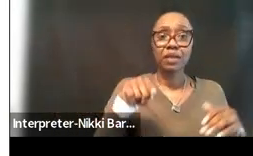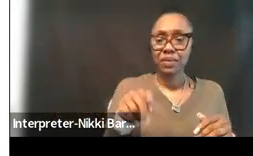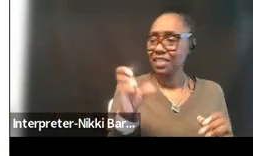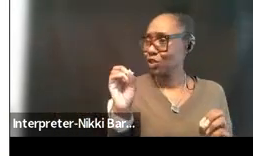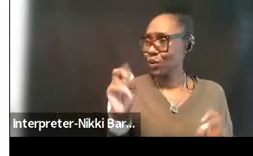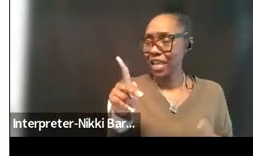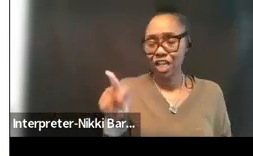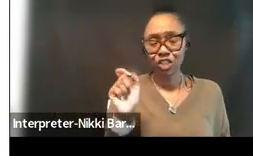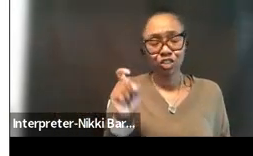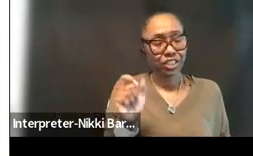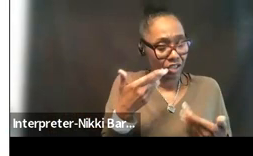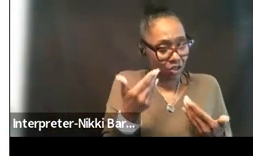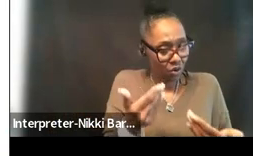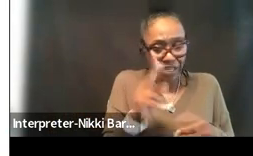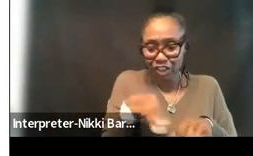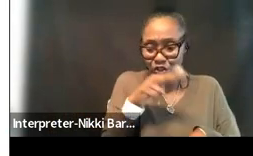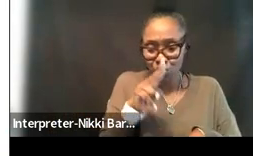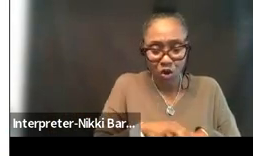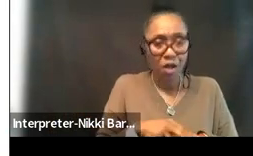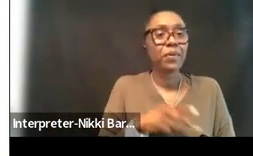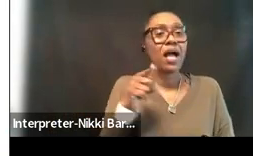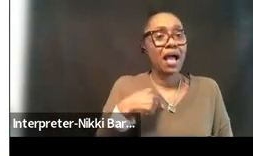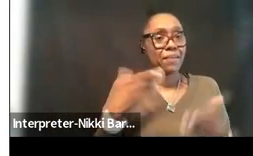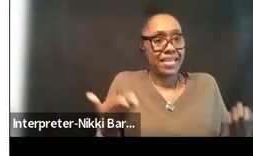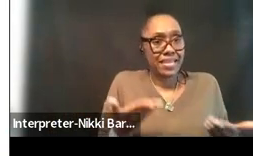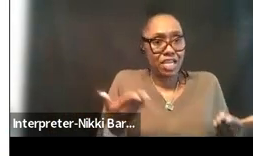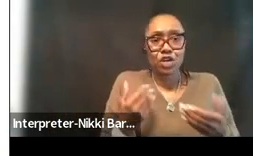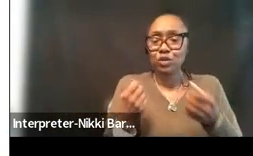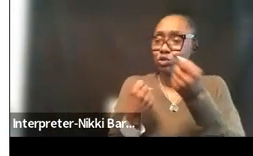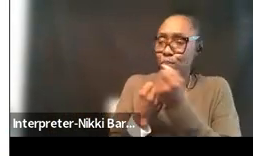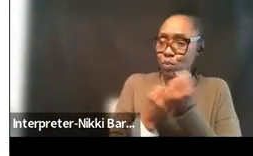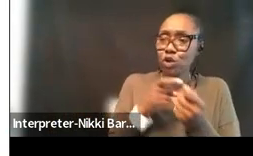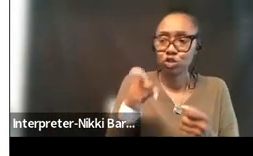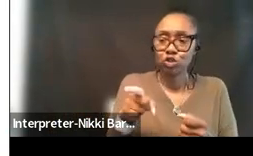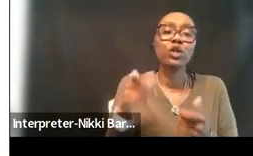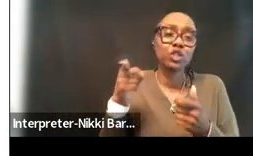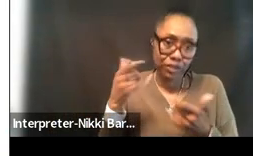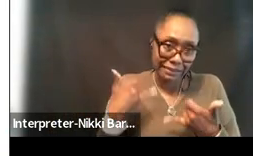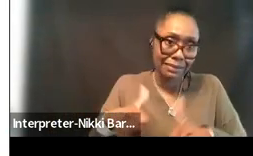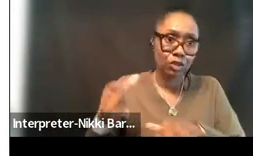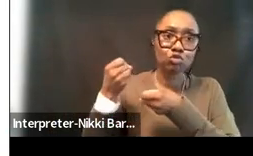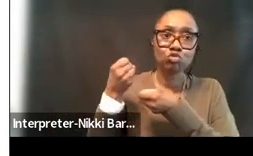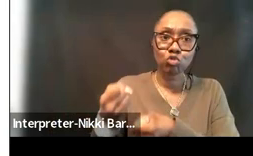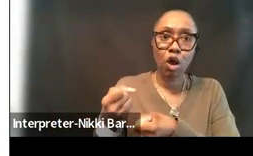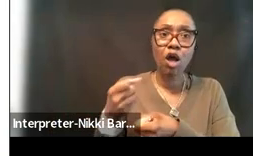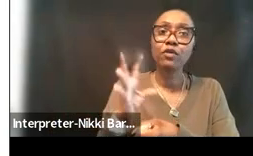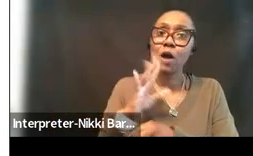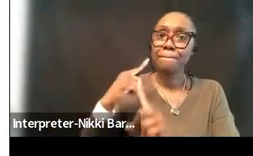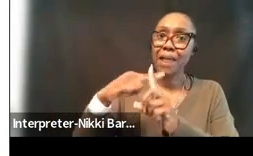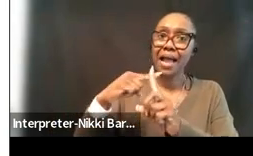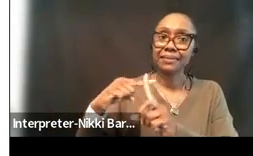It's normal and I'm here for you and you are still very strong.